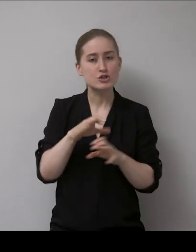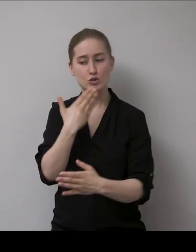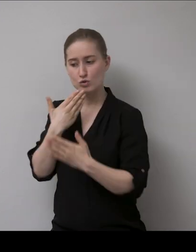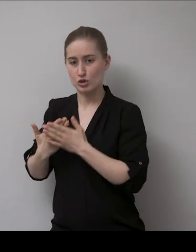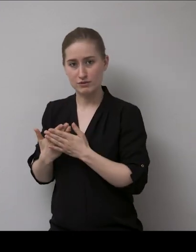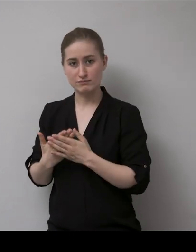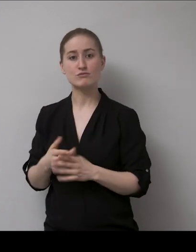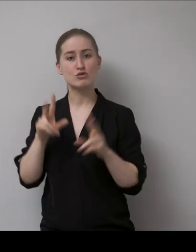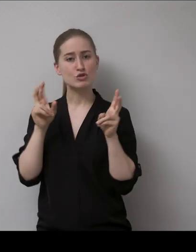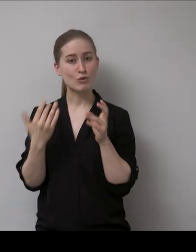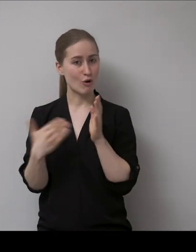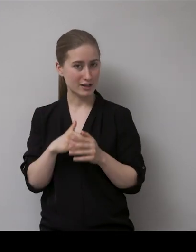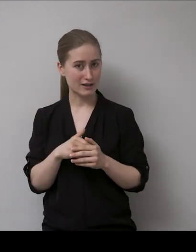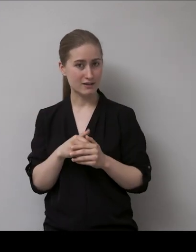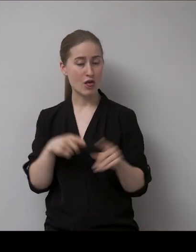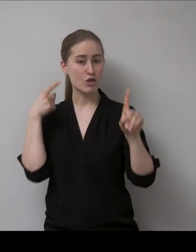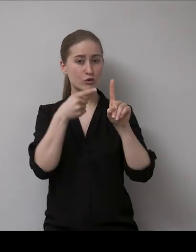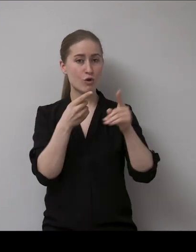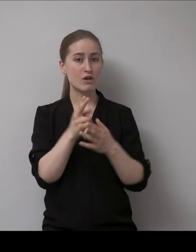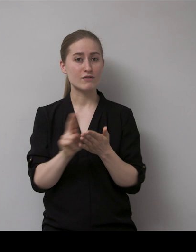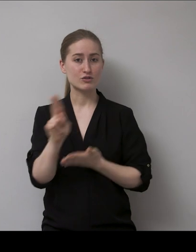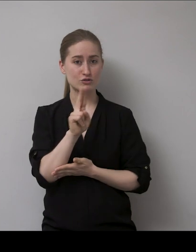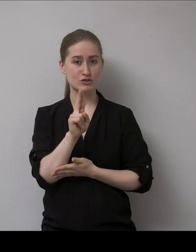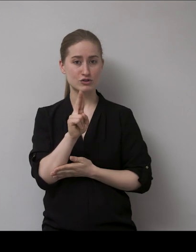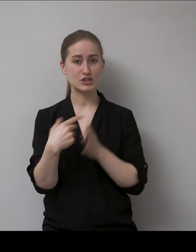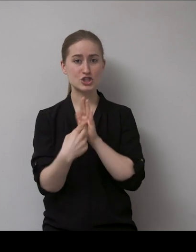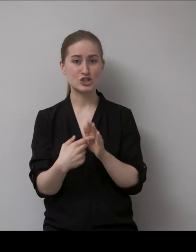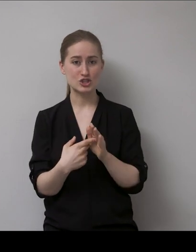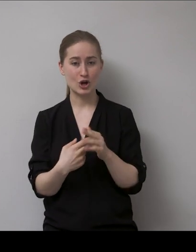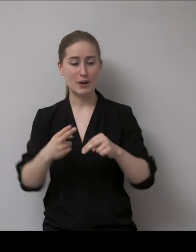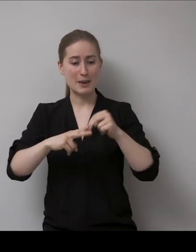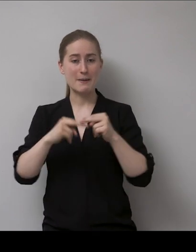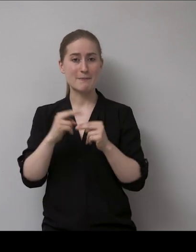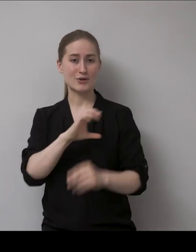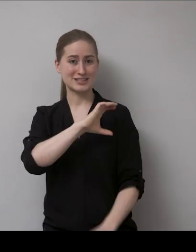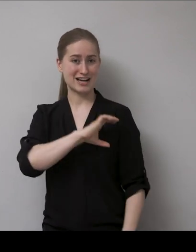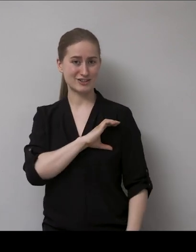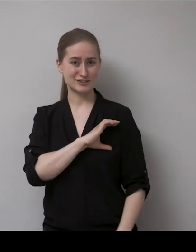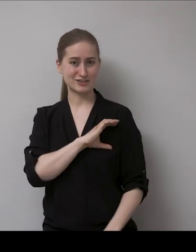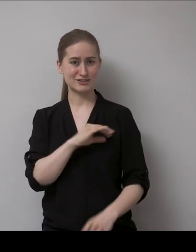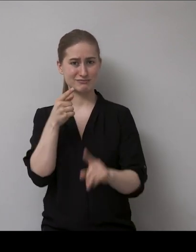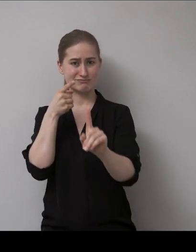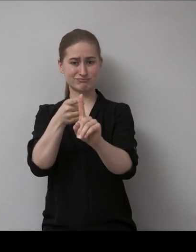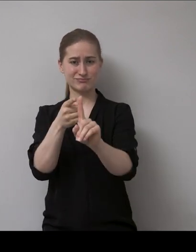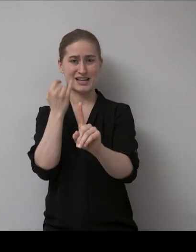"The object of the university is to develop character. "It misses its aim "if it produced learned pedants,